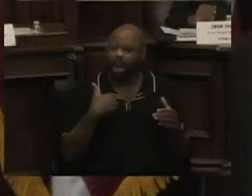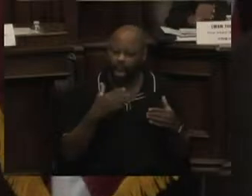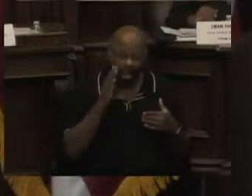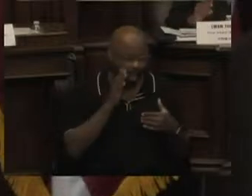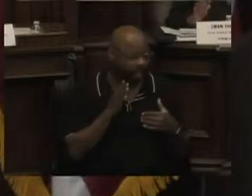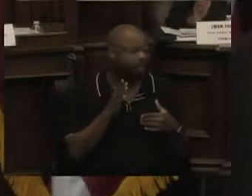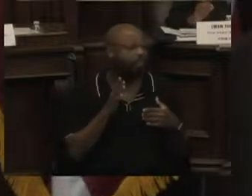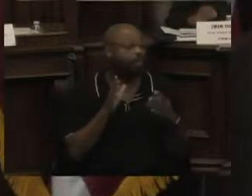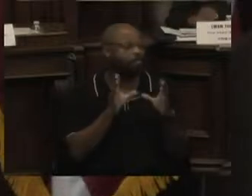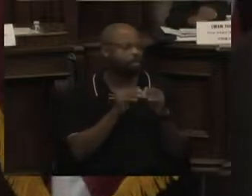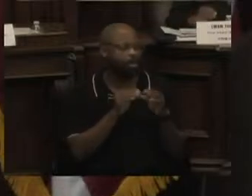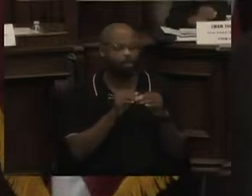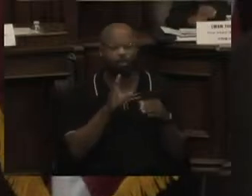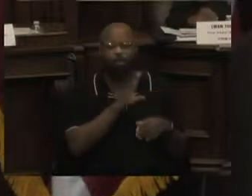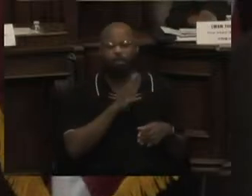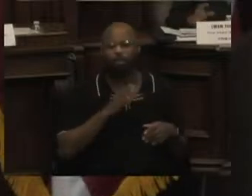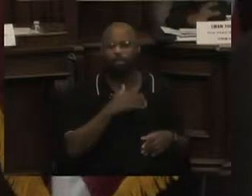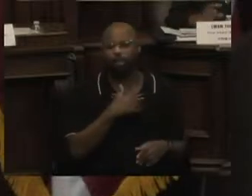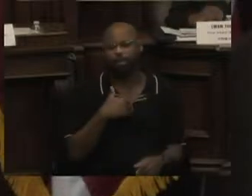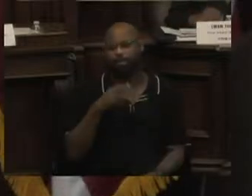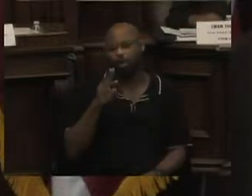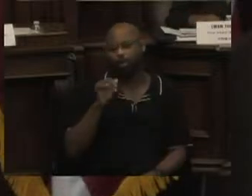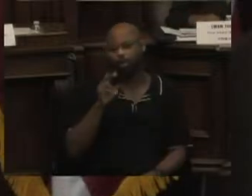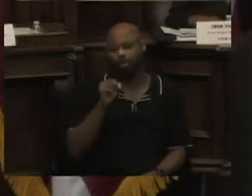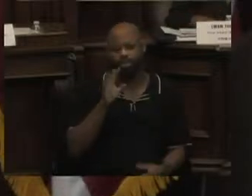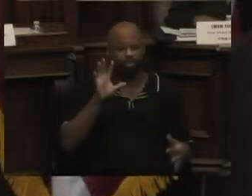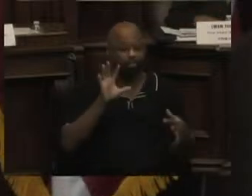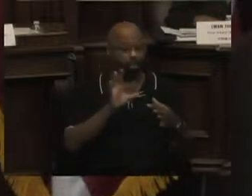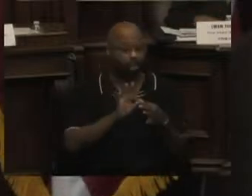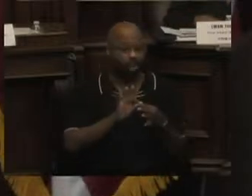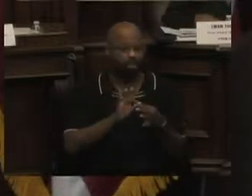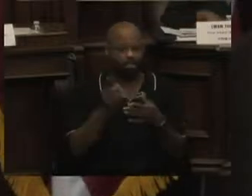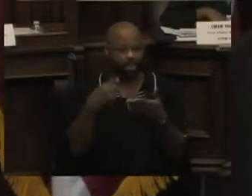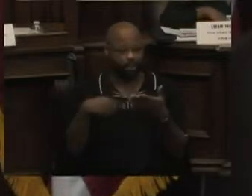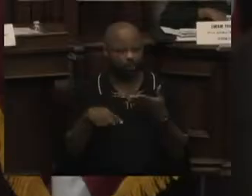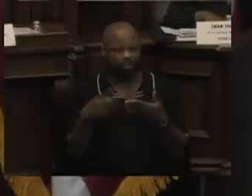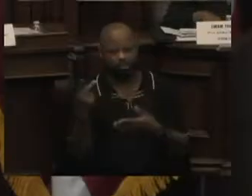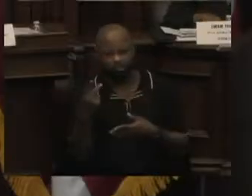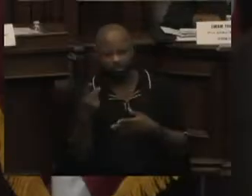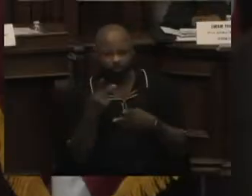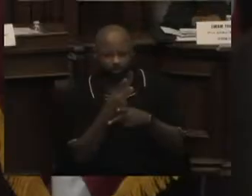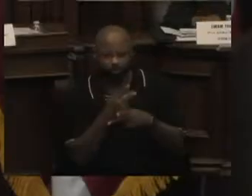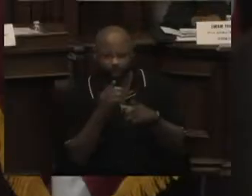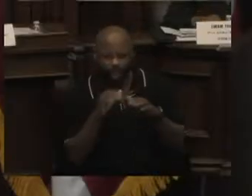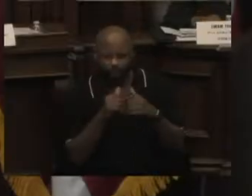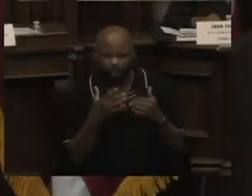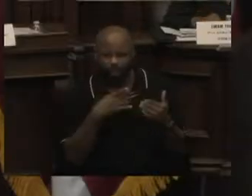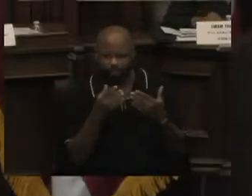continue to serve as a training committee, and I have a meeting with board member Wilson for us